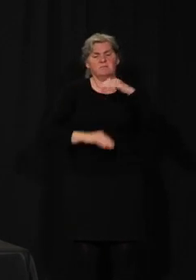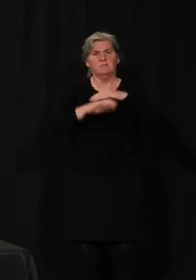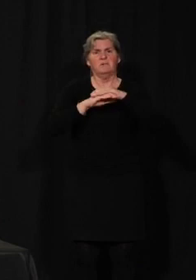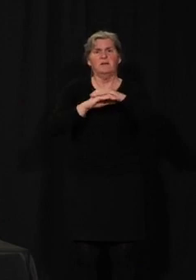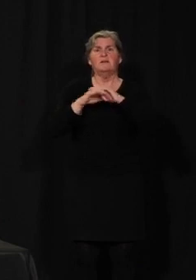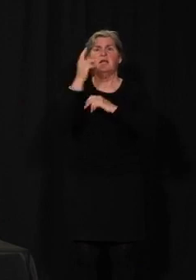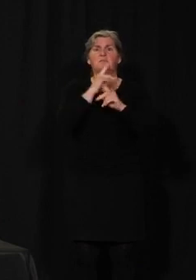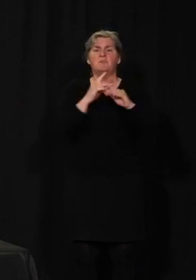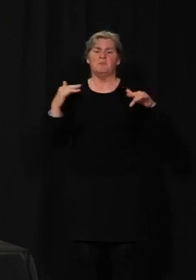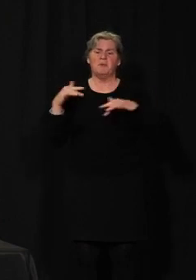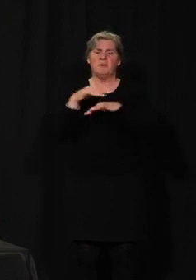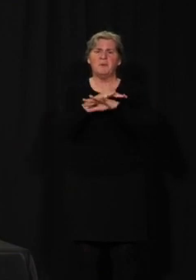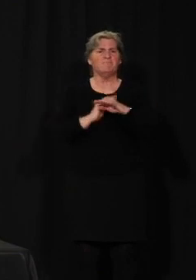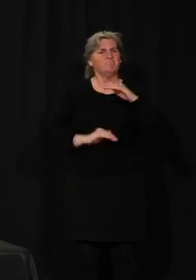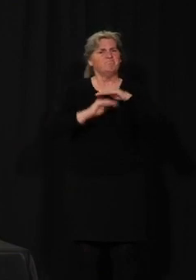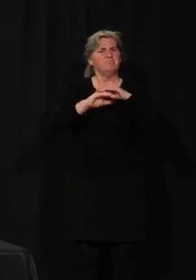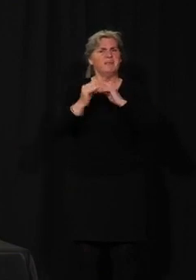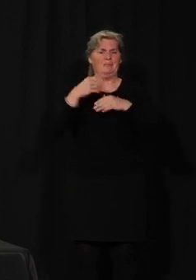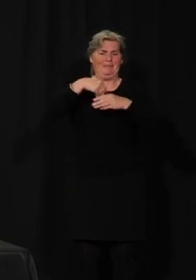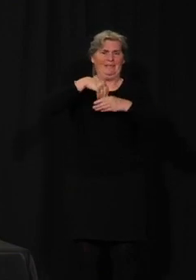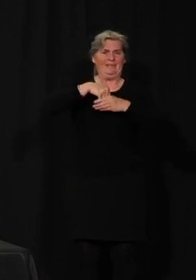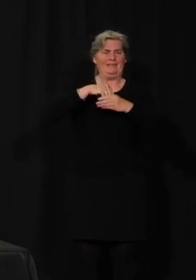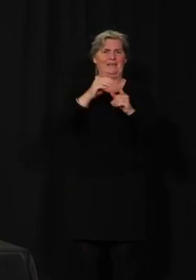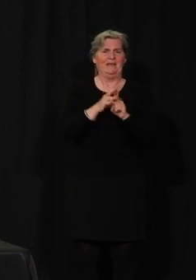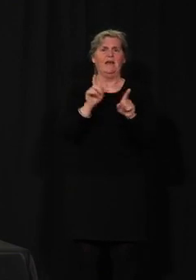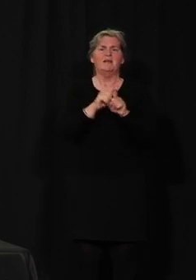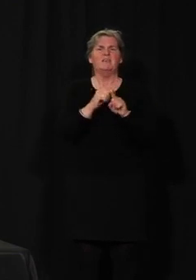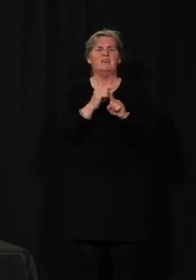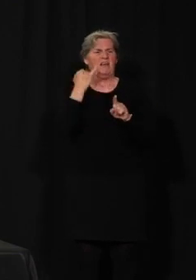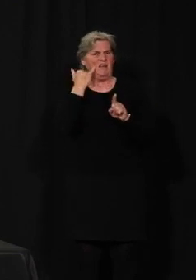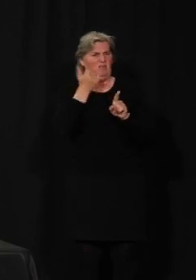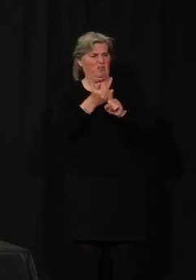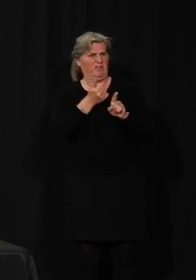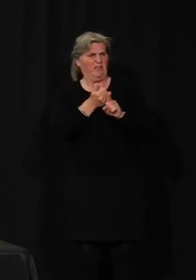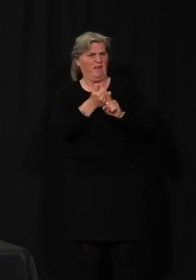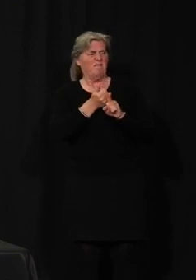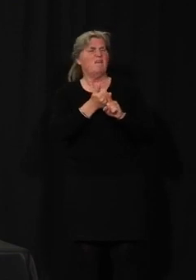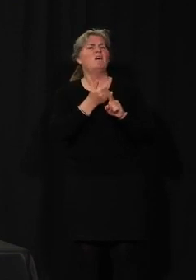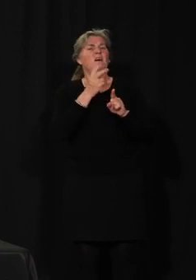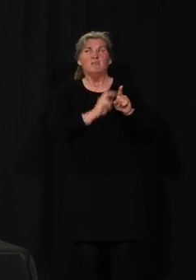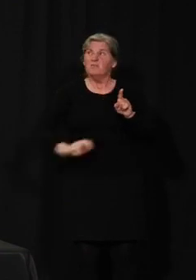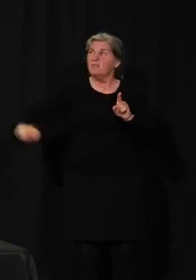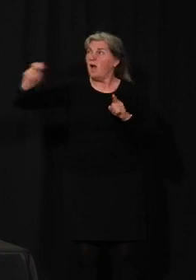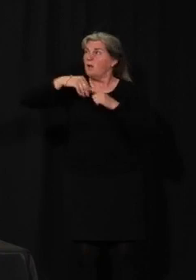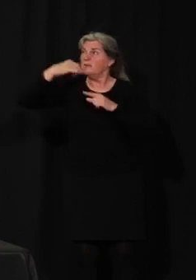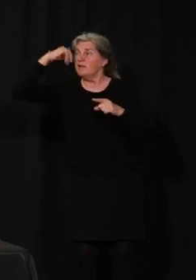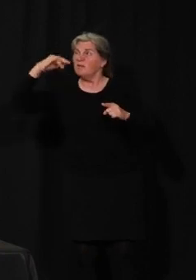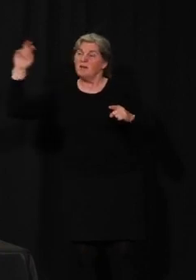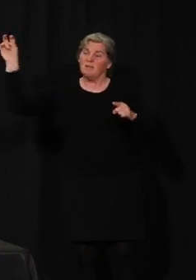ten people indoors, and self isolate if you're returning from outside the territory.